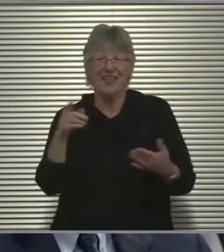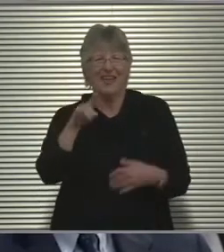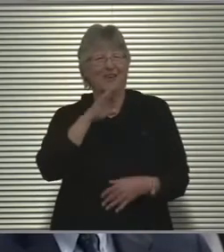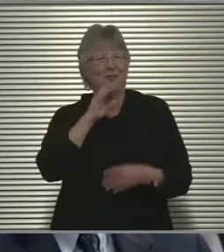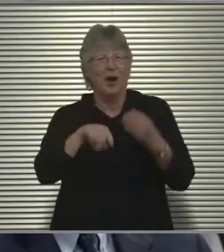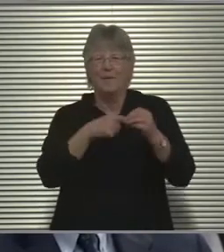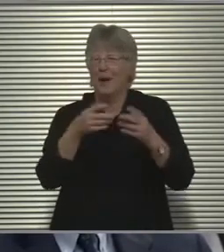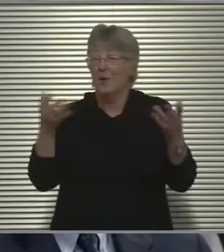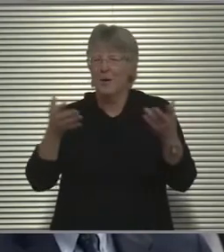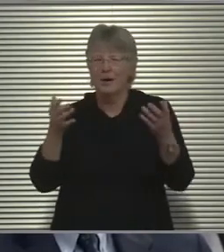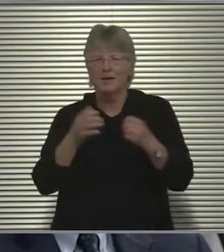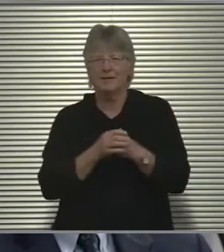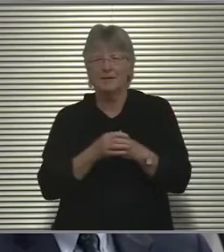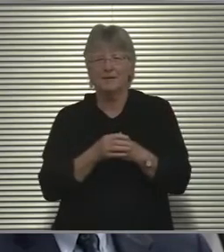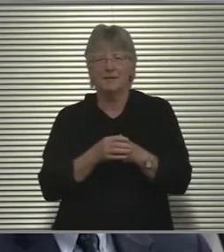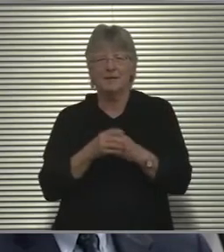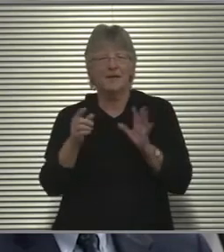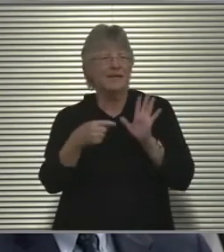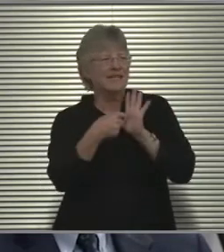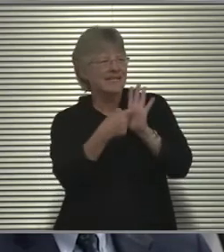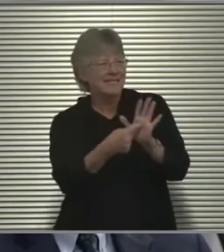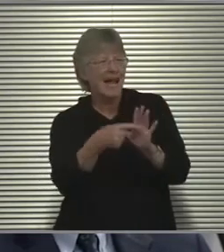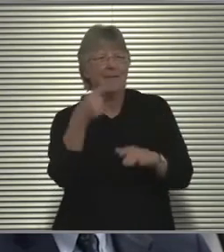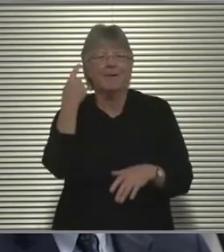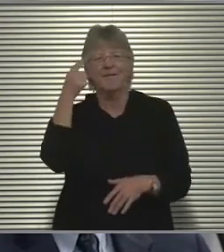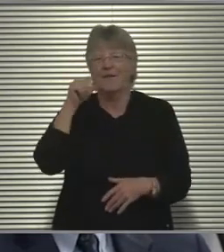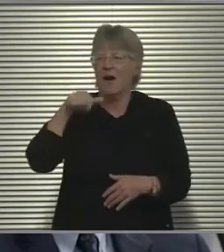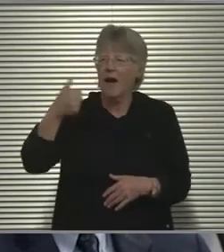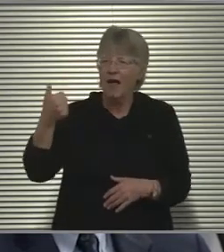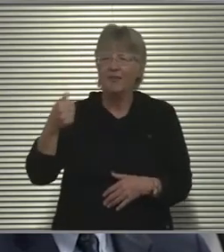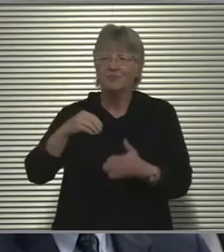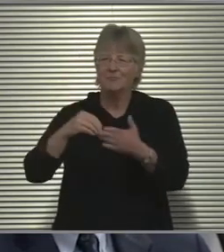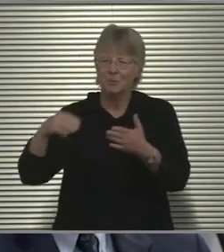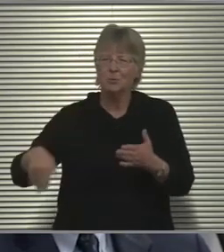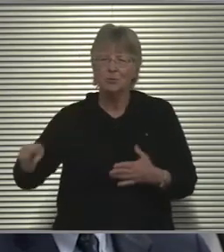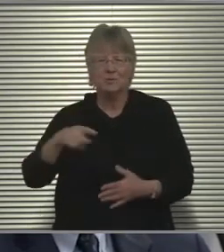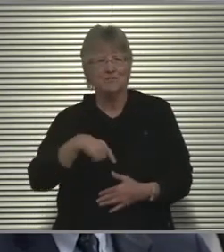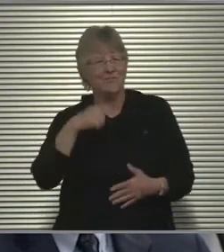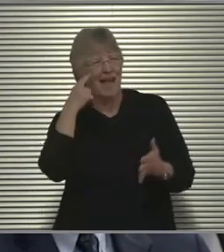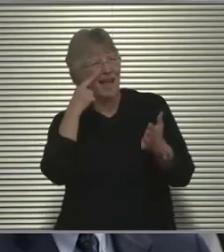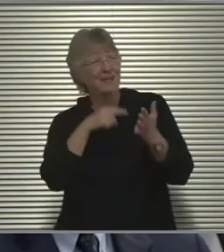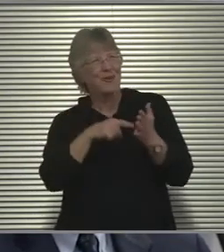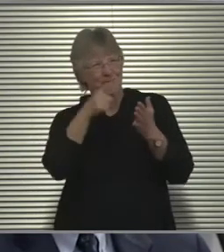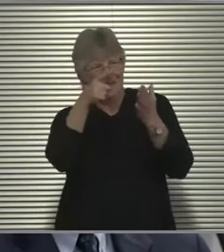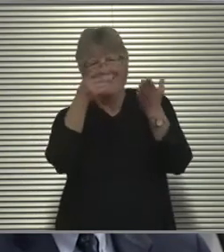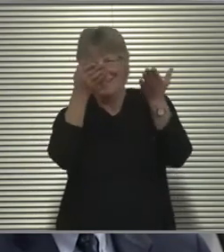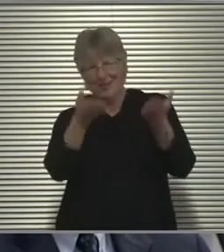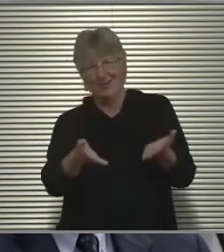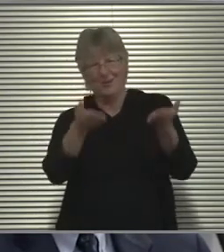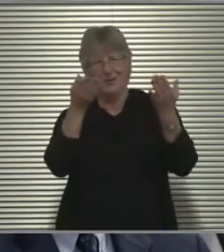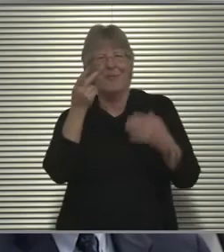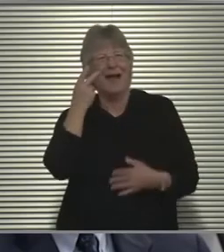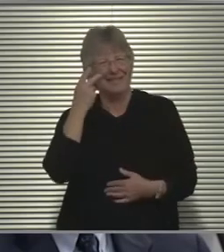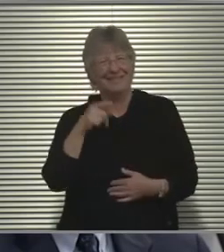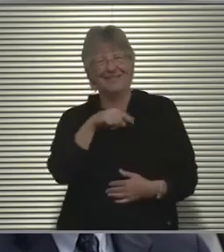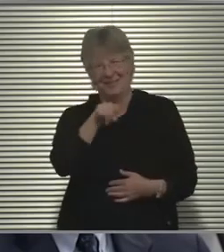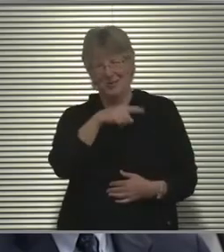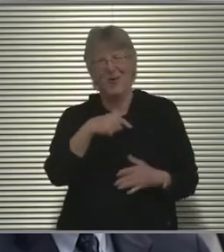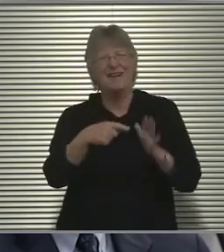was being an example for others, and I see that in you, that you are an example for others.